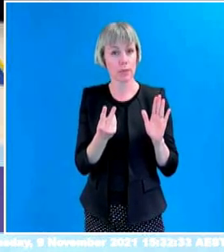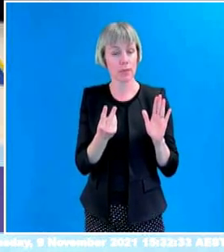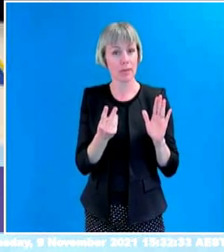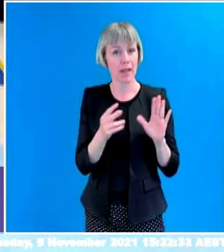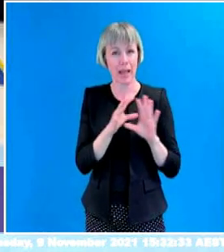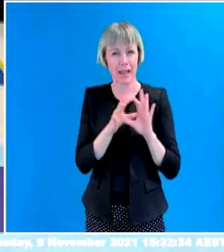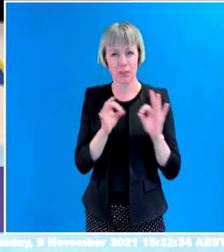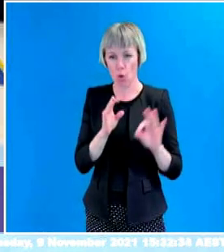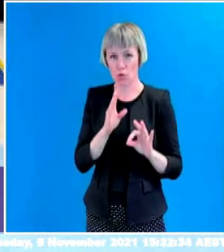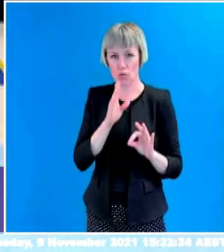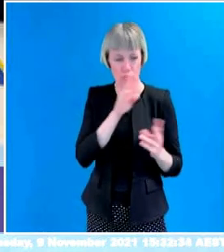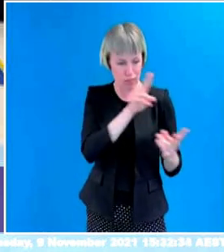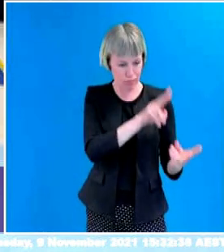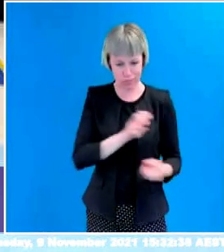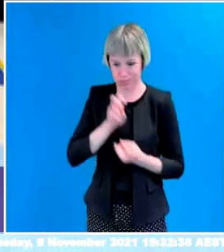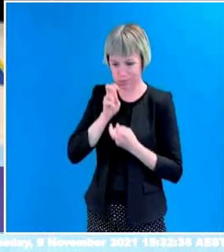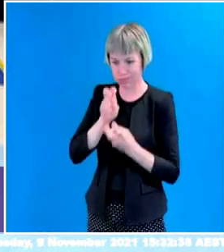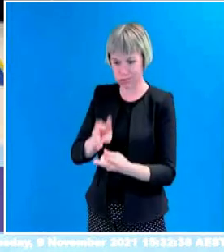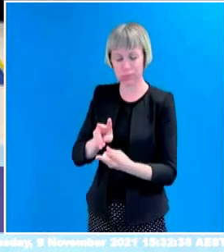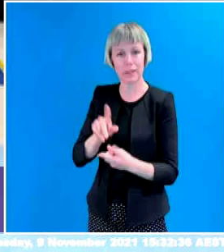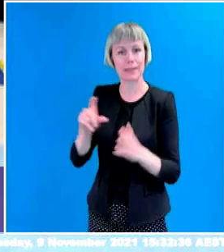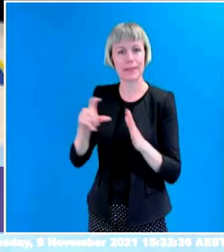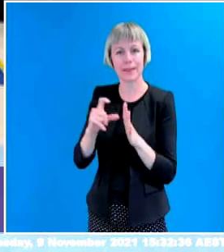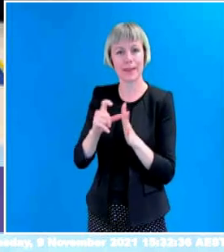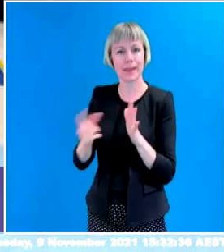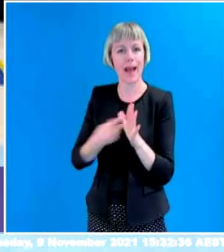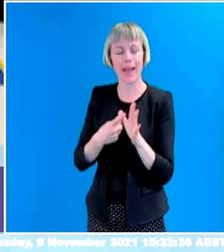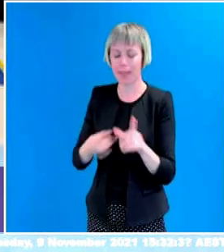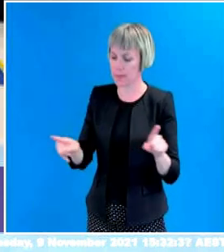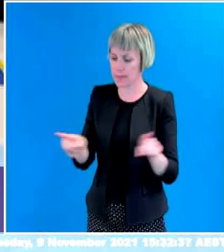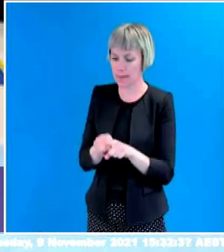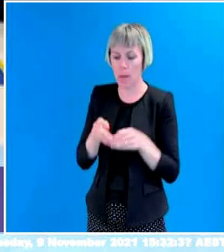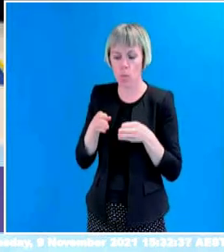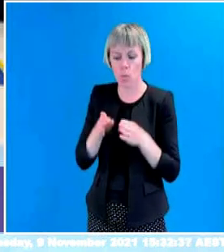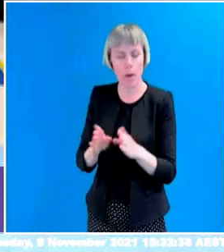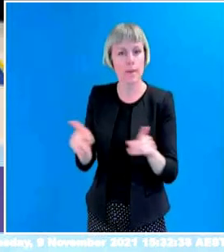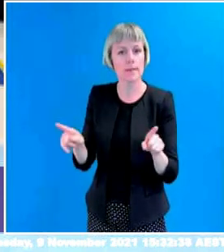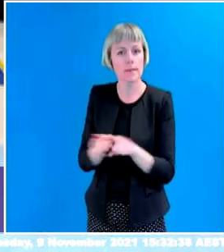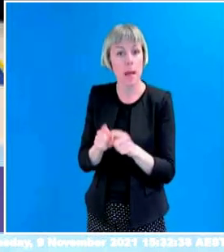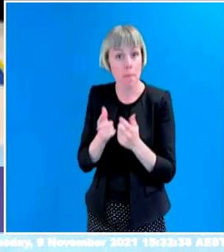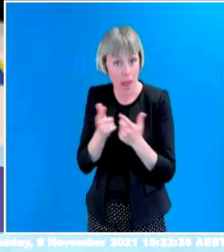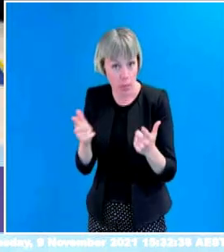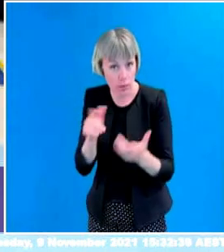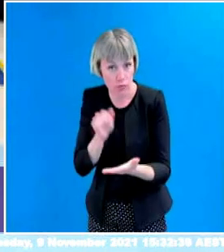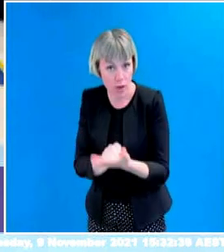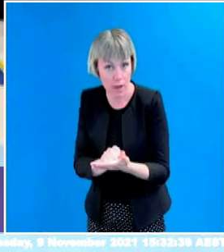Discrimination Act in these terms. That's correct, isn't it? That's correct.